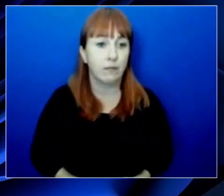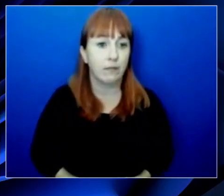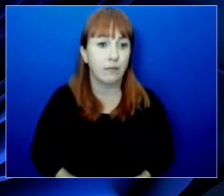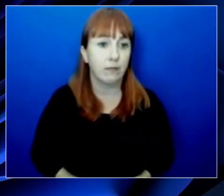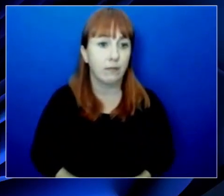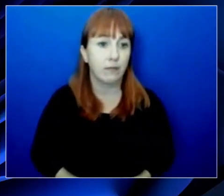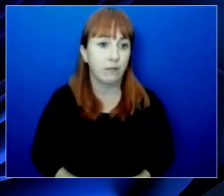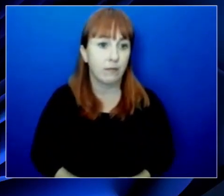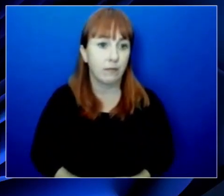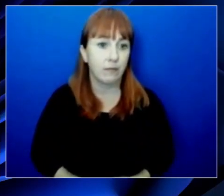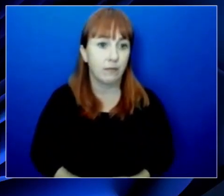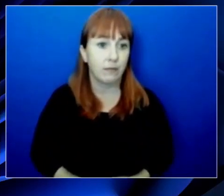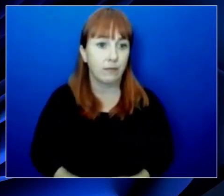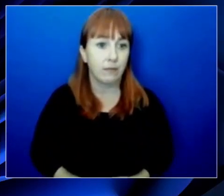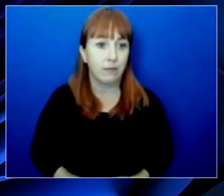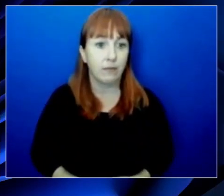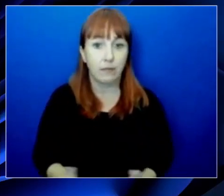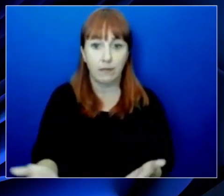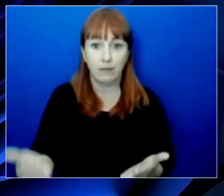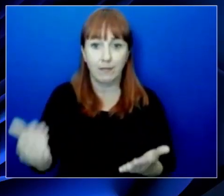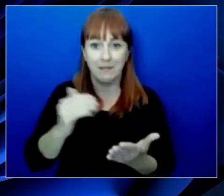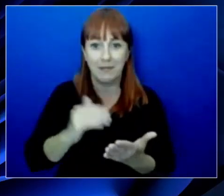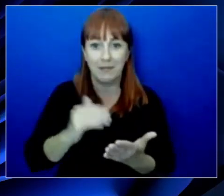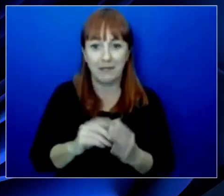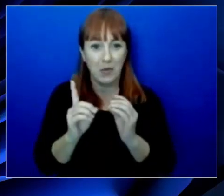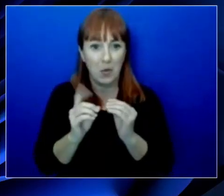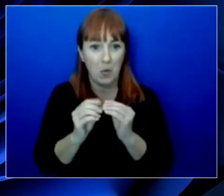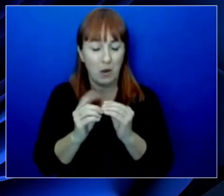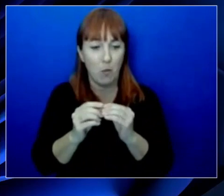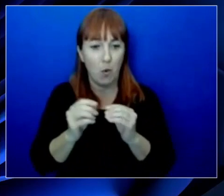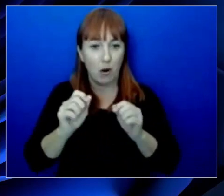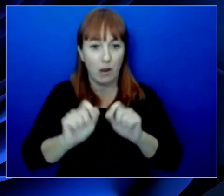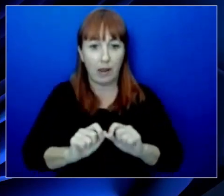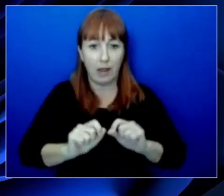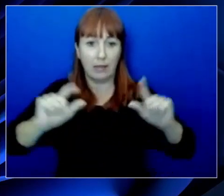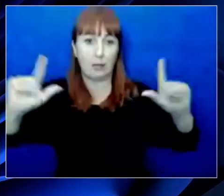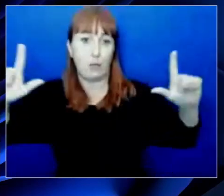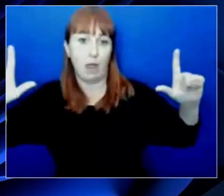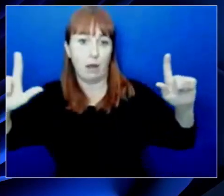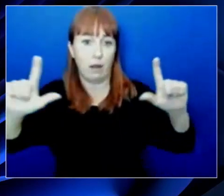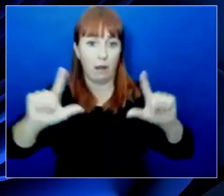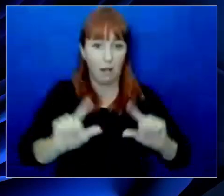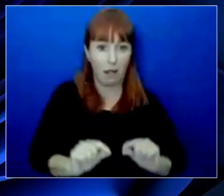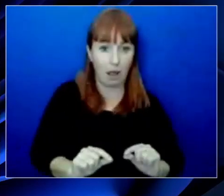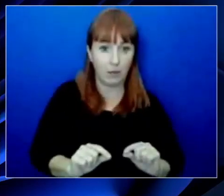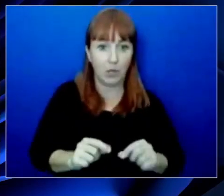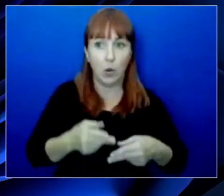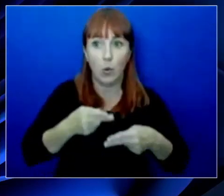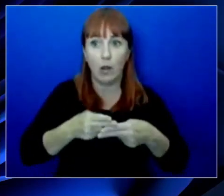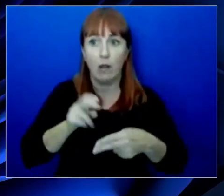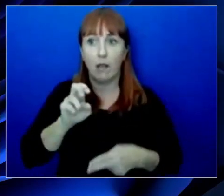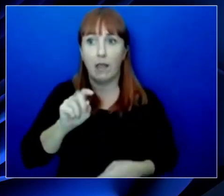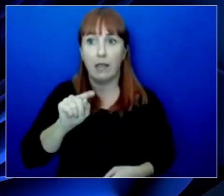Again, Here's another one of these expand collapse buttons. We actually refer to them as entity controls.